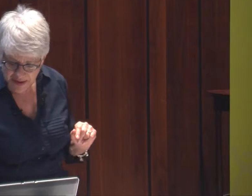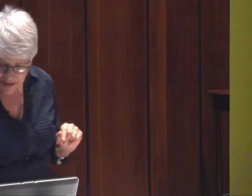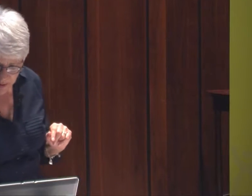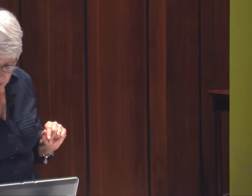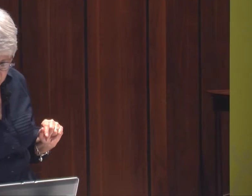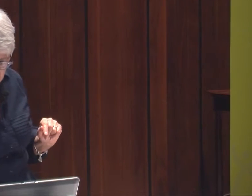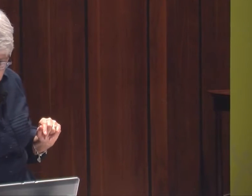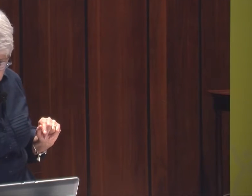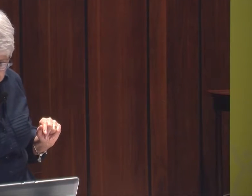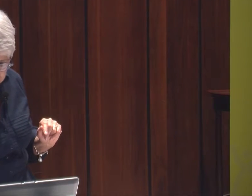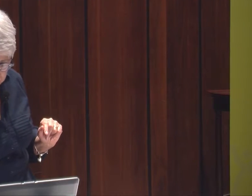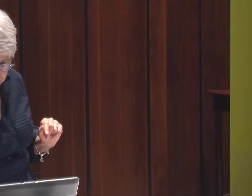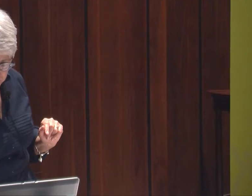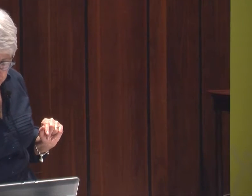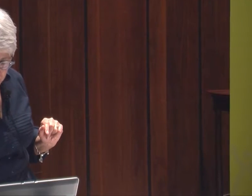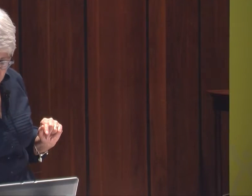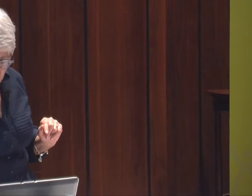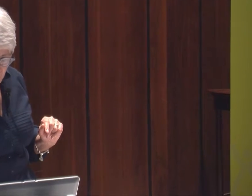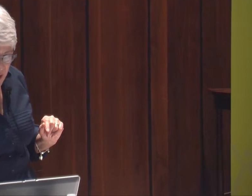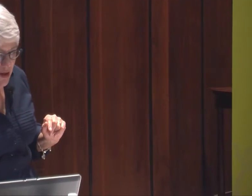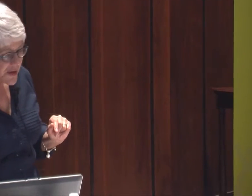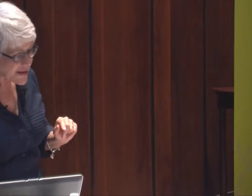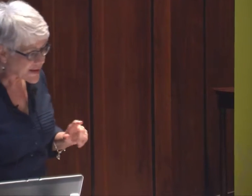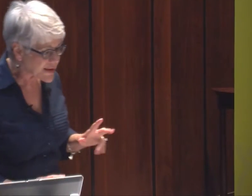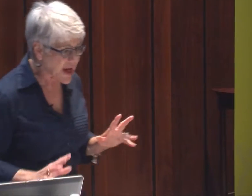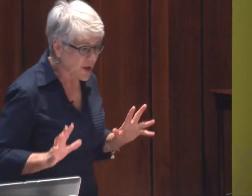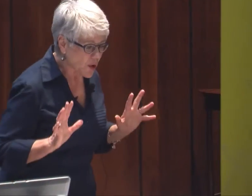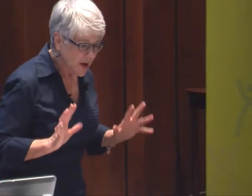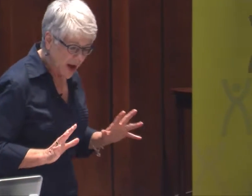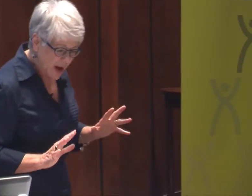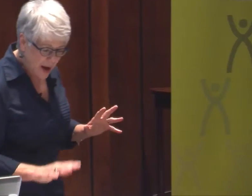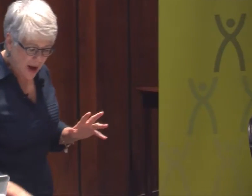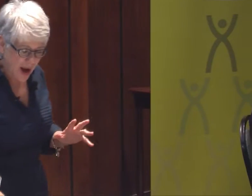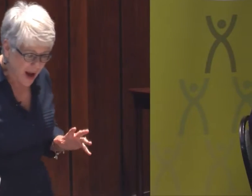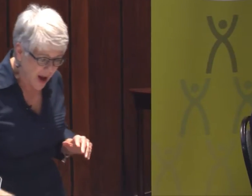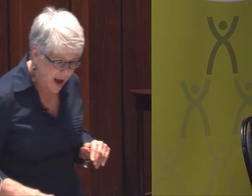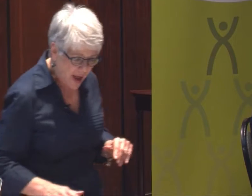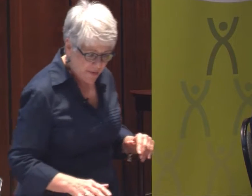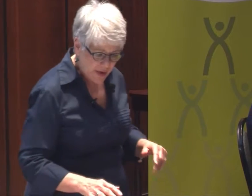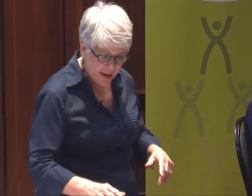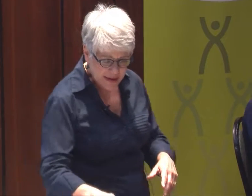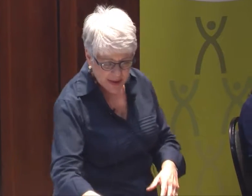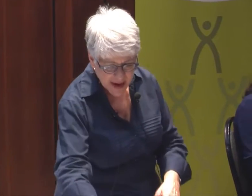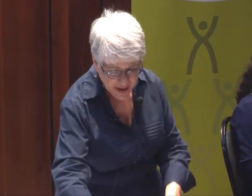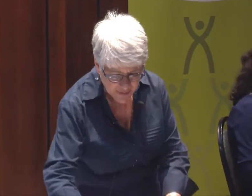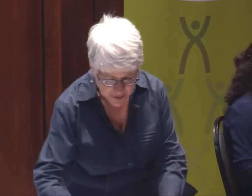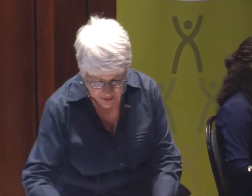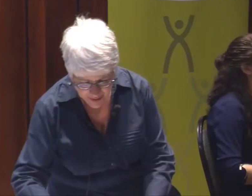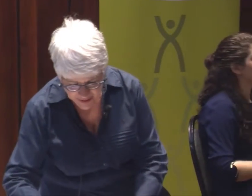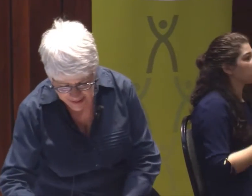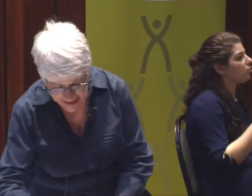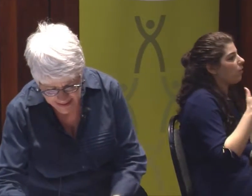that some more in a minute too. So this is a... it's in the back of your, it's the last